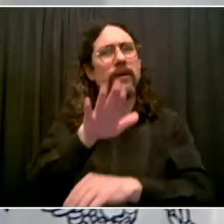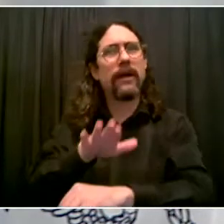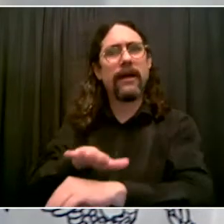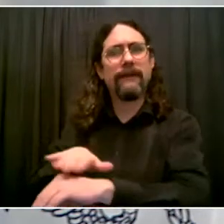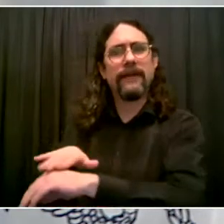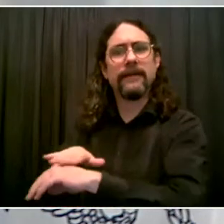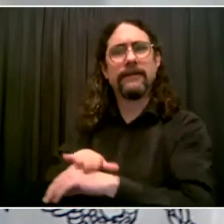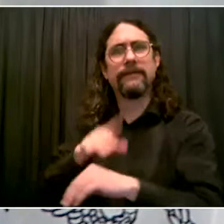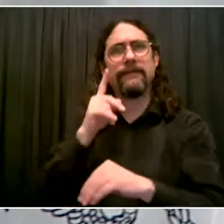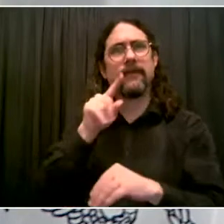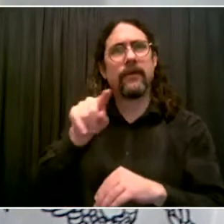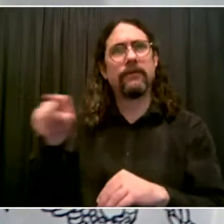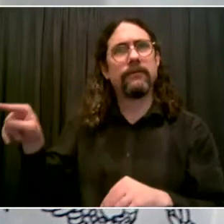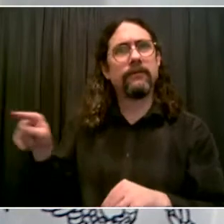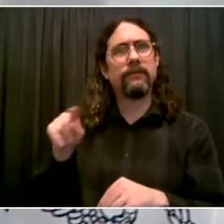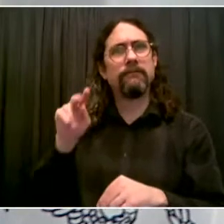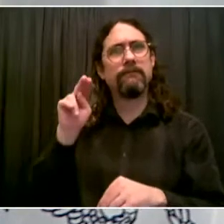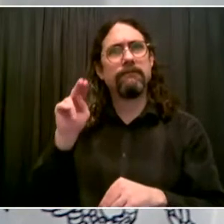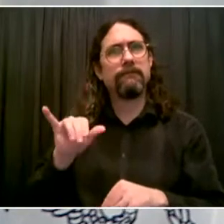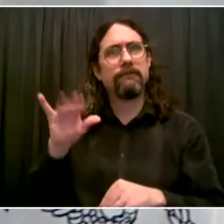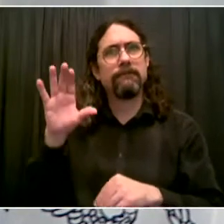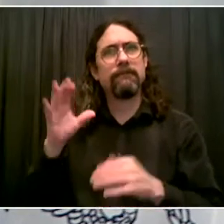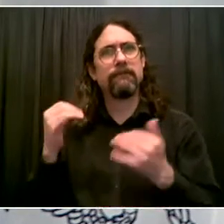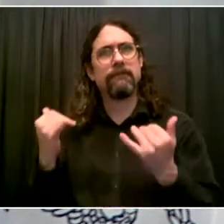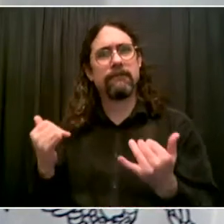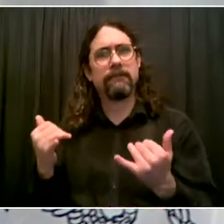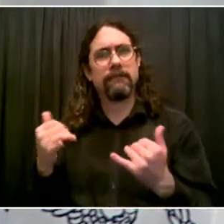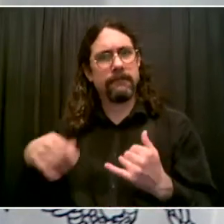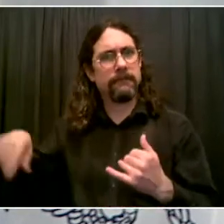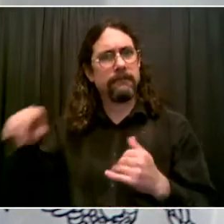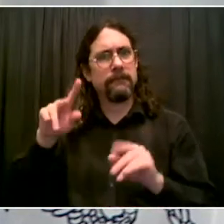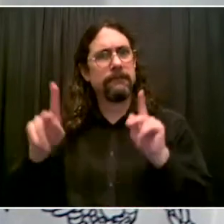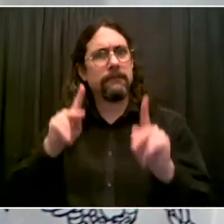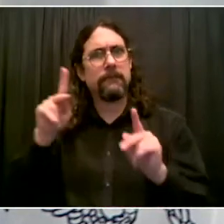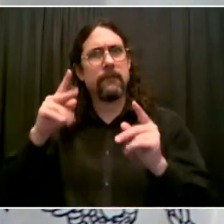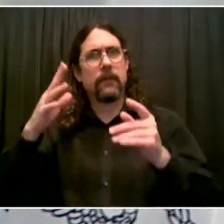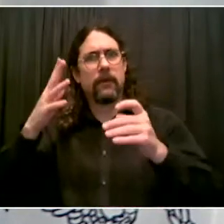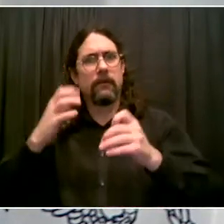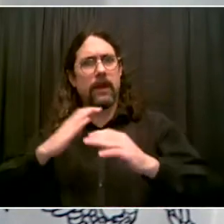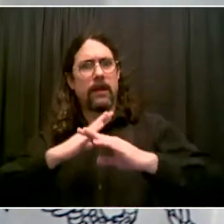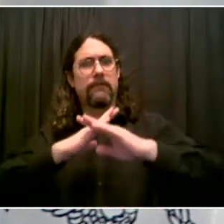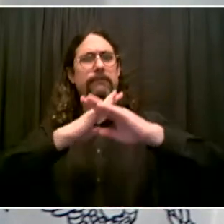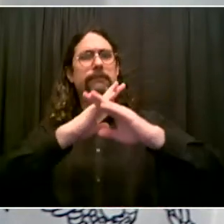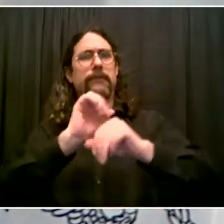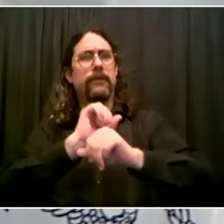YORKERS TODAY BECAUSE WEWAWAT N TO COONTINN UETHE